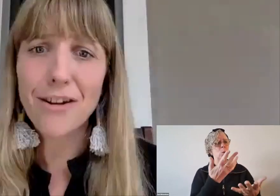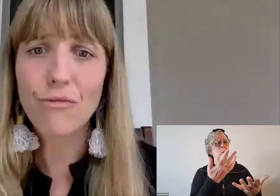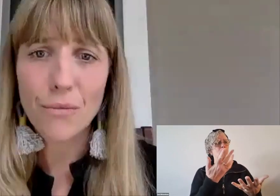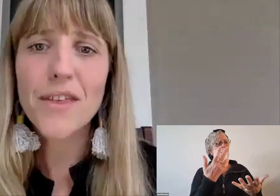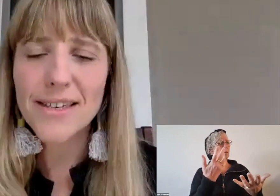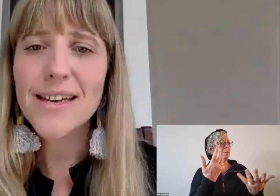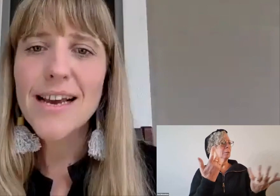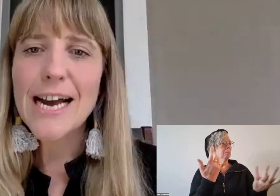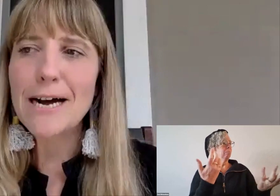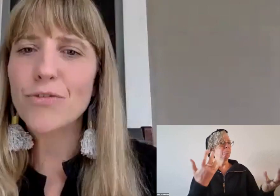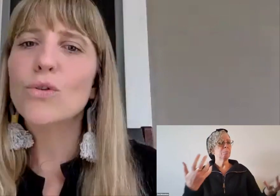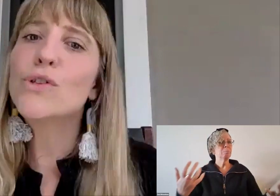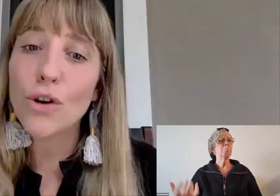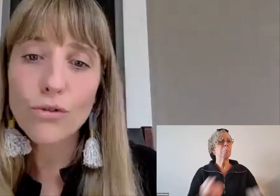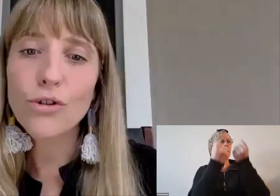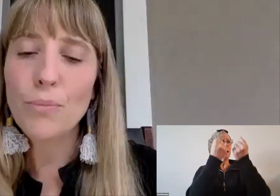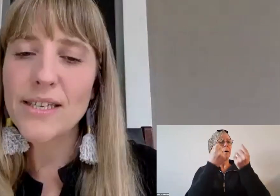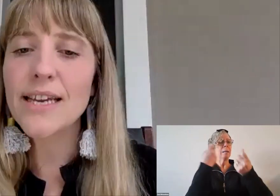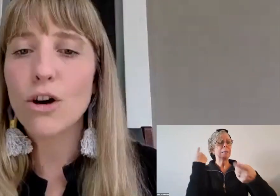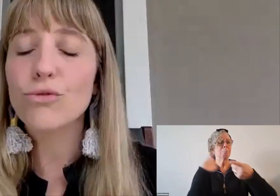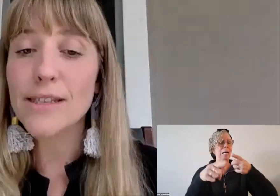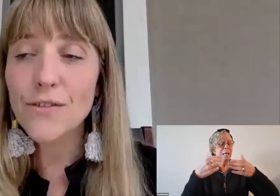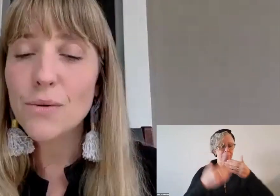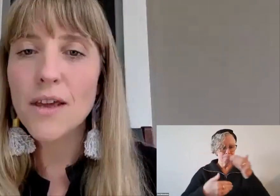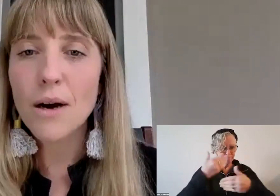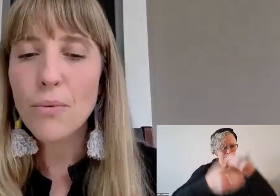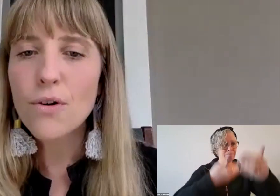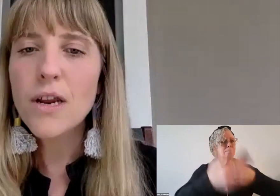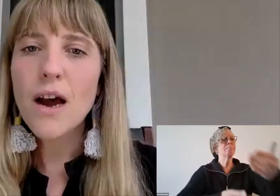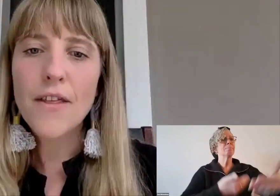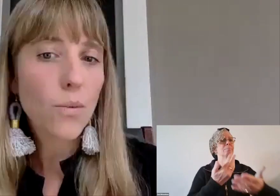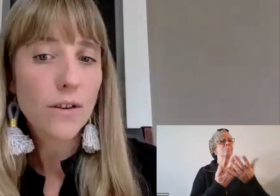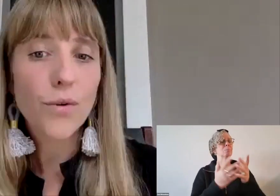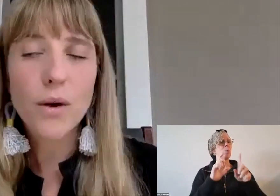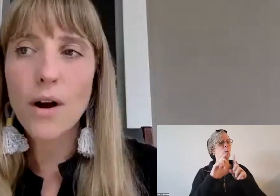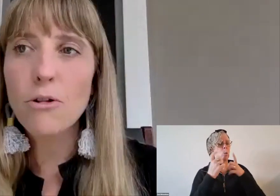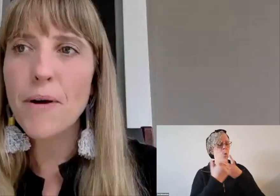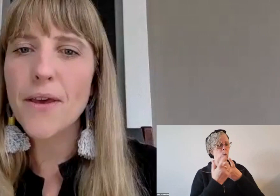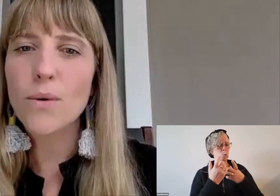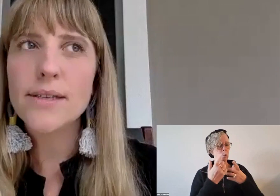like take the baton and run with it. Also cultural competency and cultural safety within our board. I think we did really well,